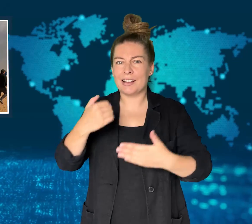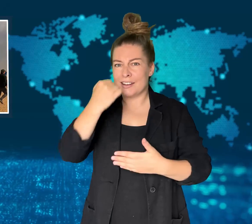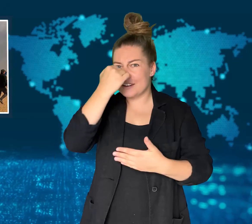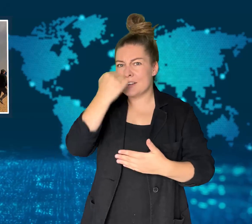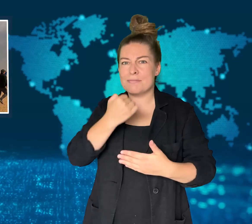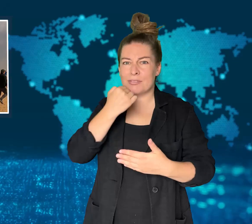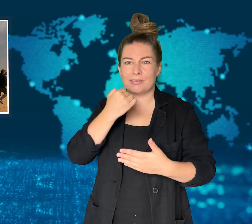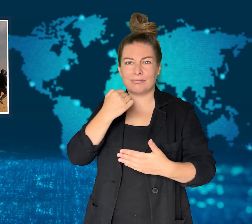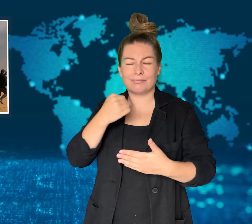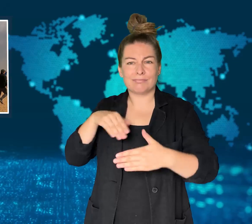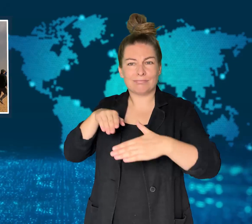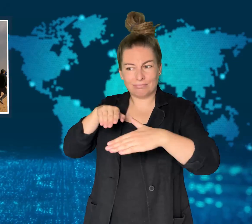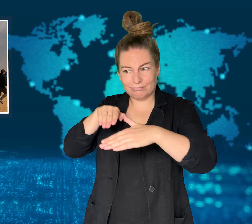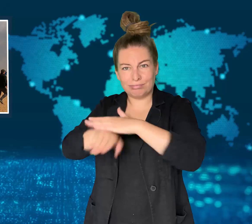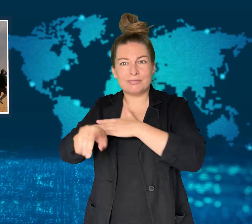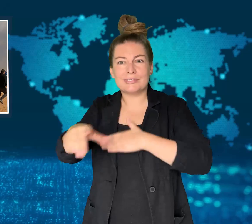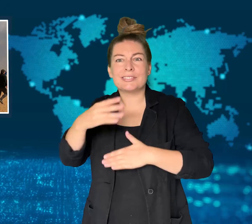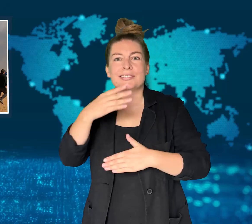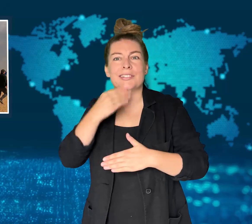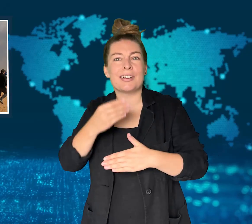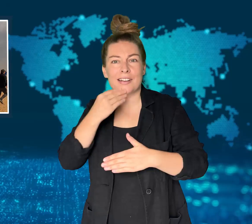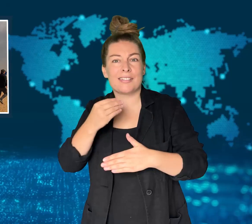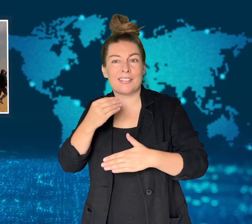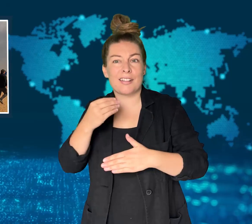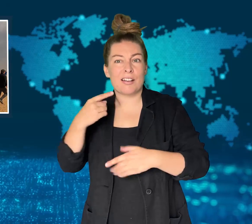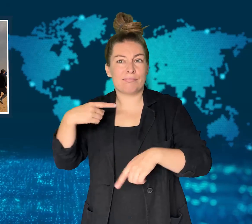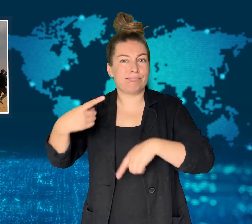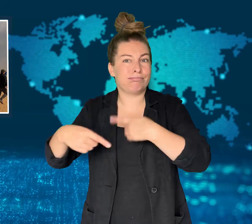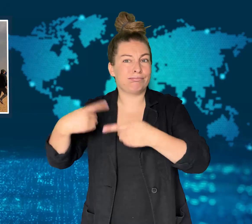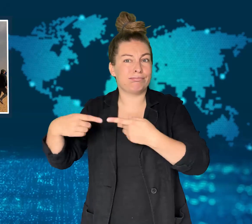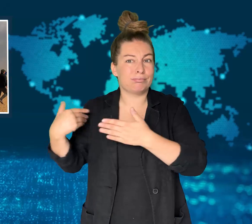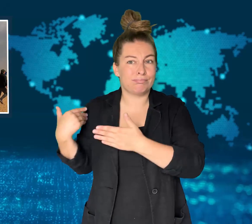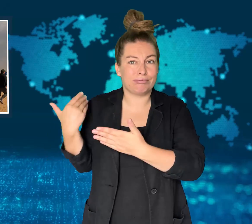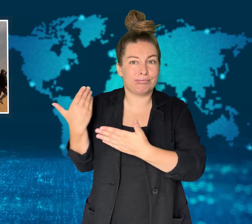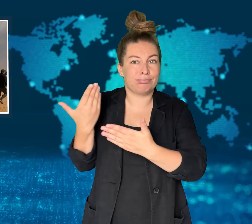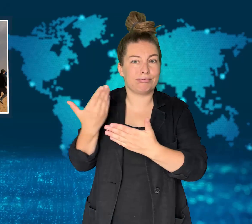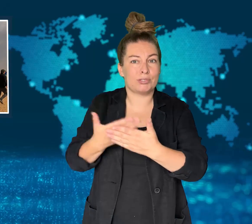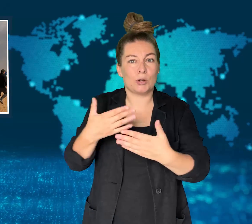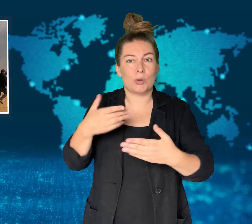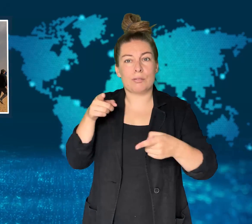Israel has struck Hezbollah targets in Lebanon and Iran several times.